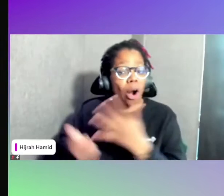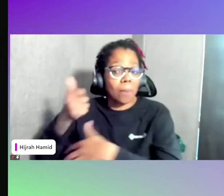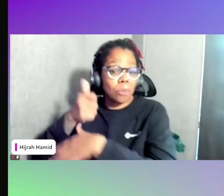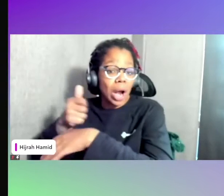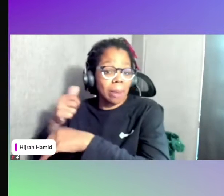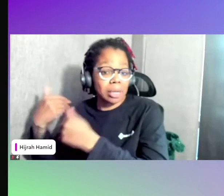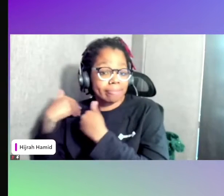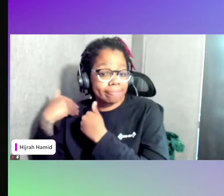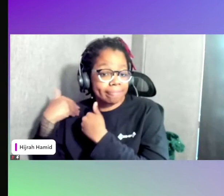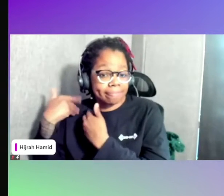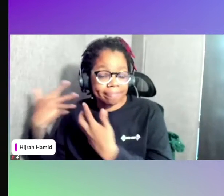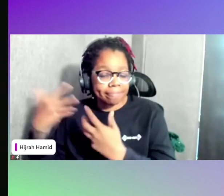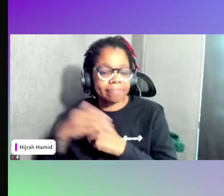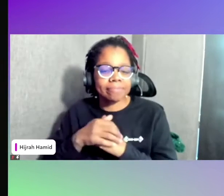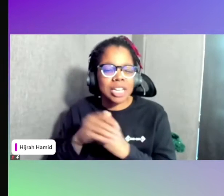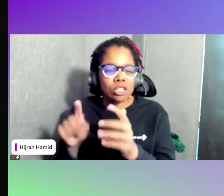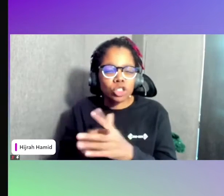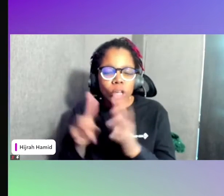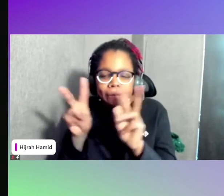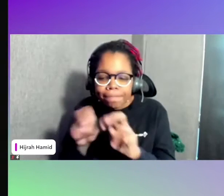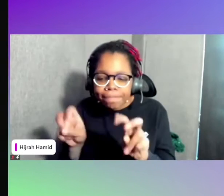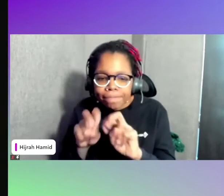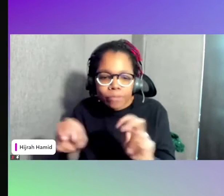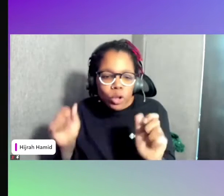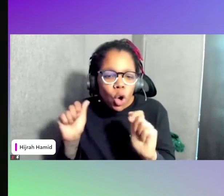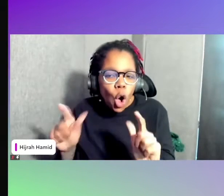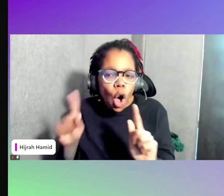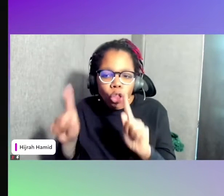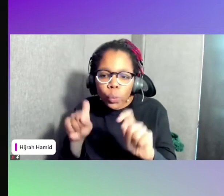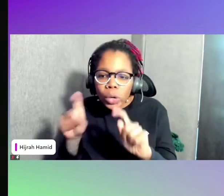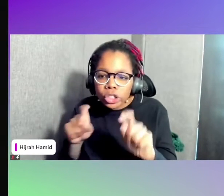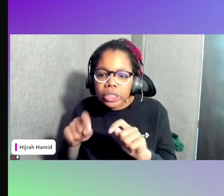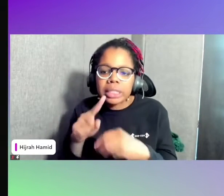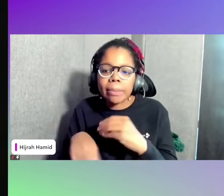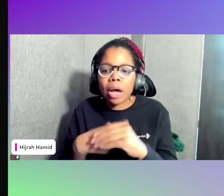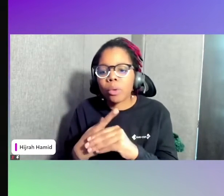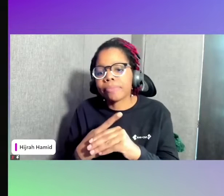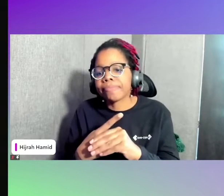What we want to do is work on on the problems of